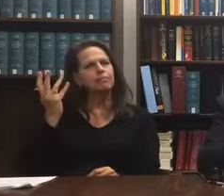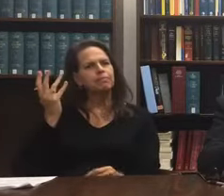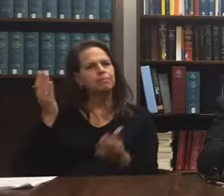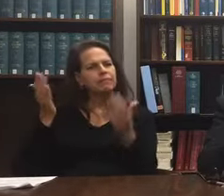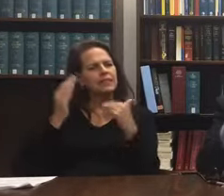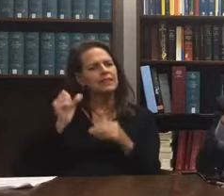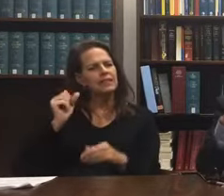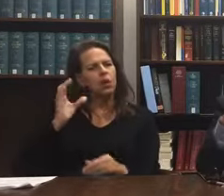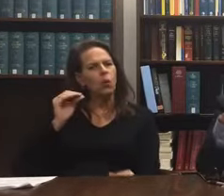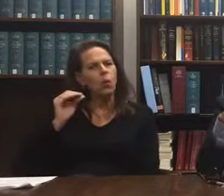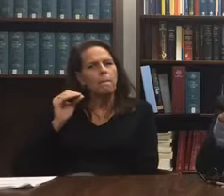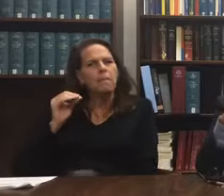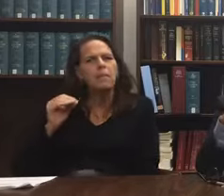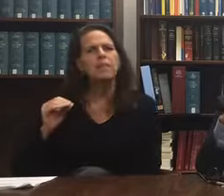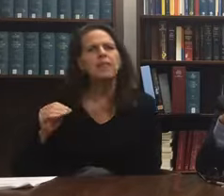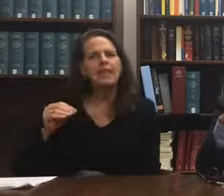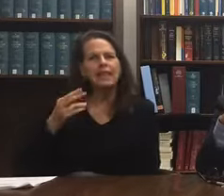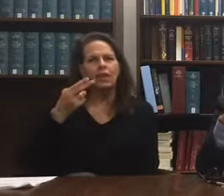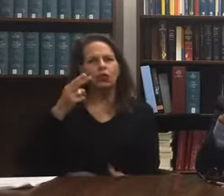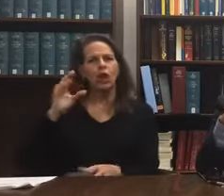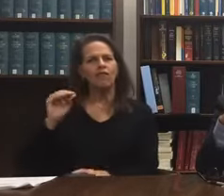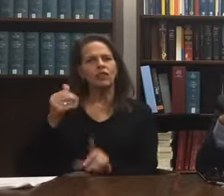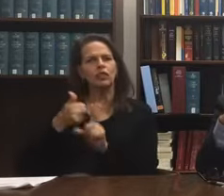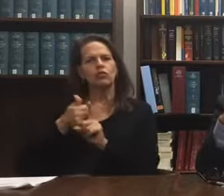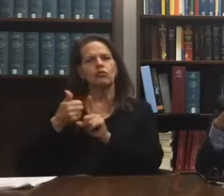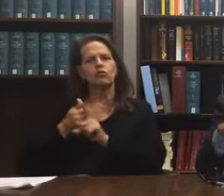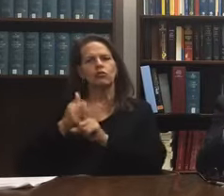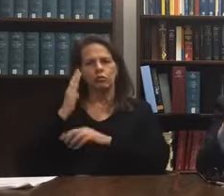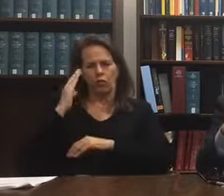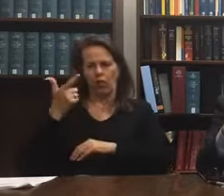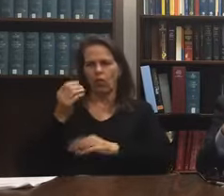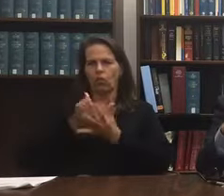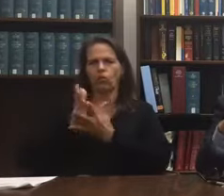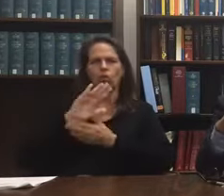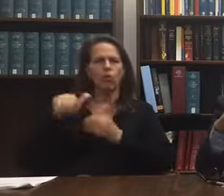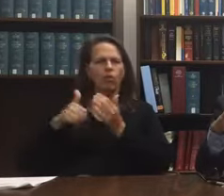let's see the hearing officer will go through all of the evidence and this is